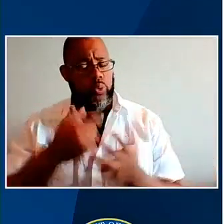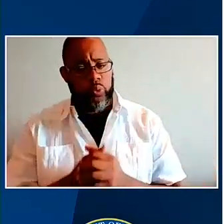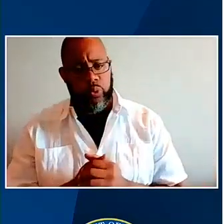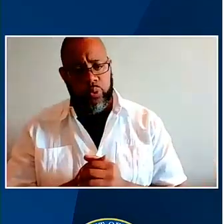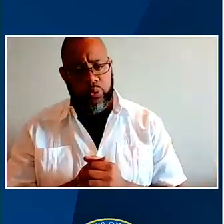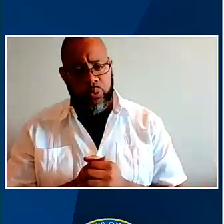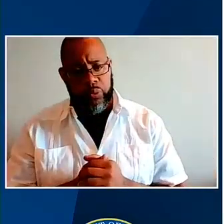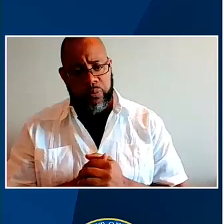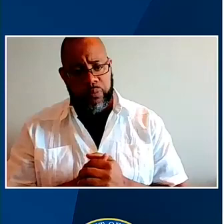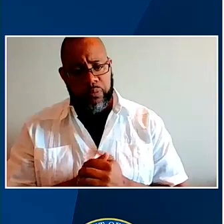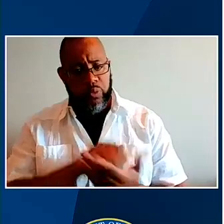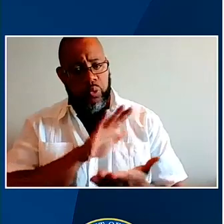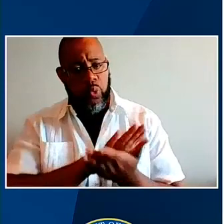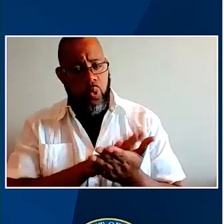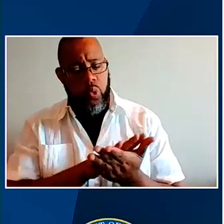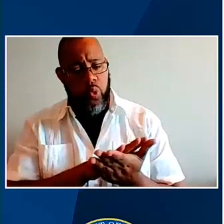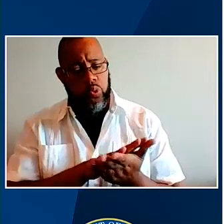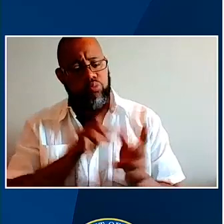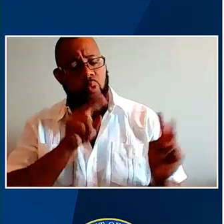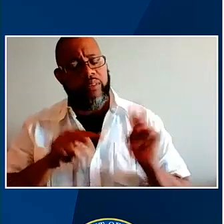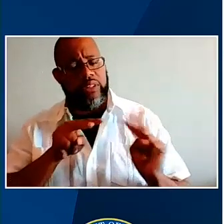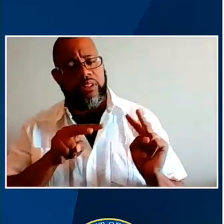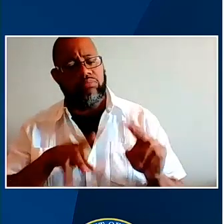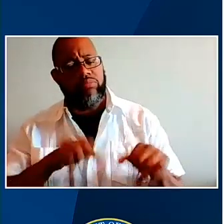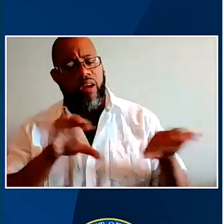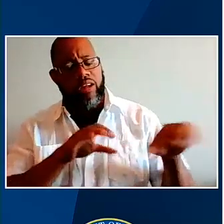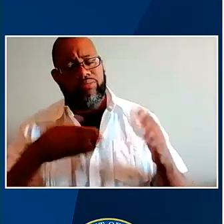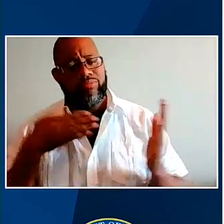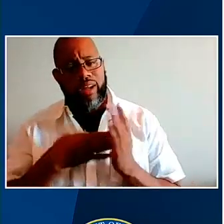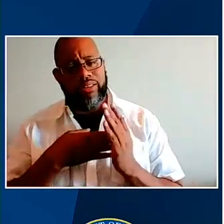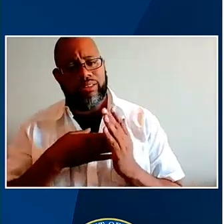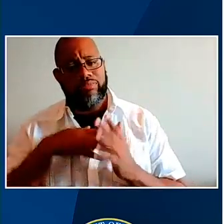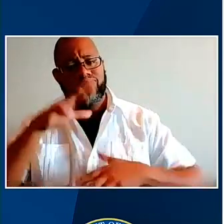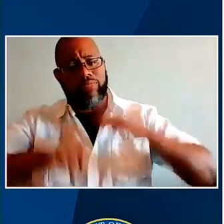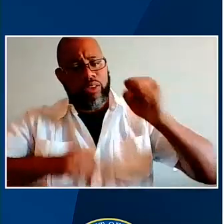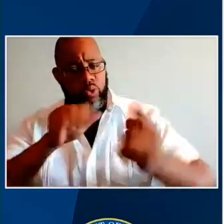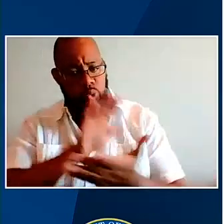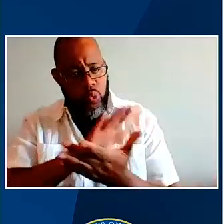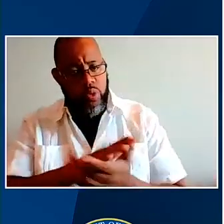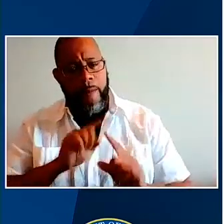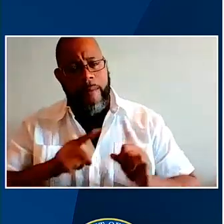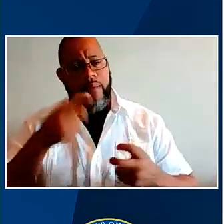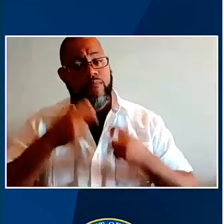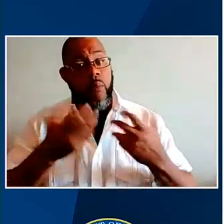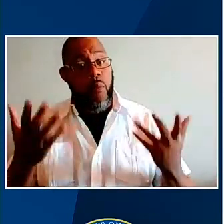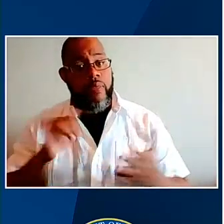school- to oversee and take action against predatory schools. The problem is, is that most state